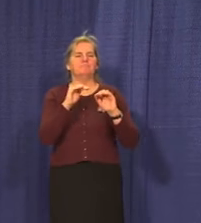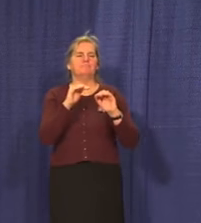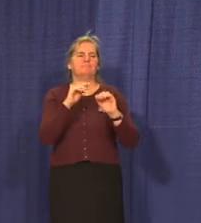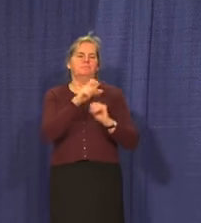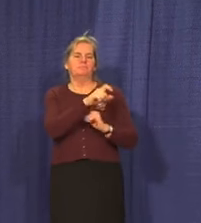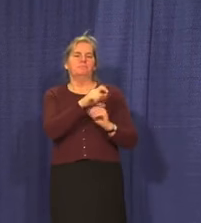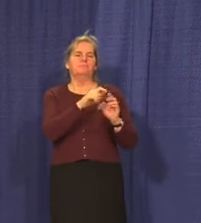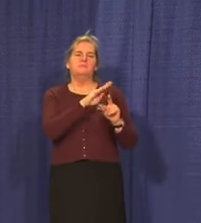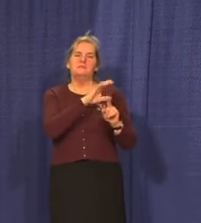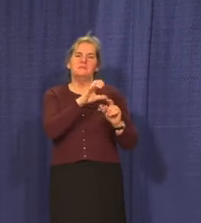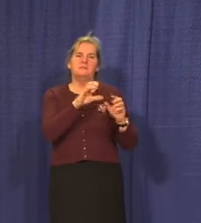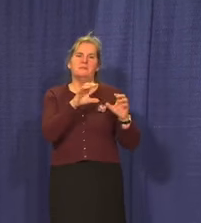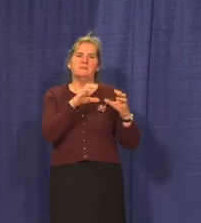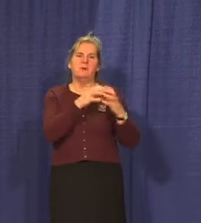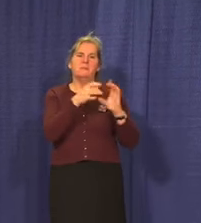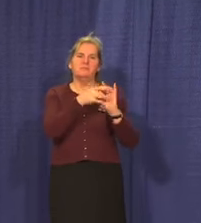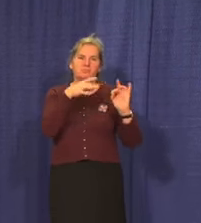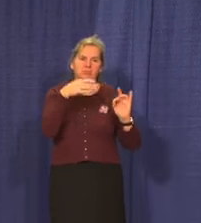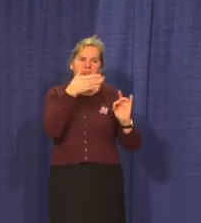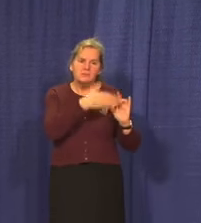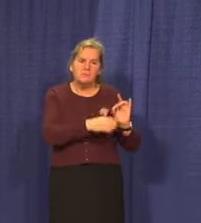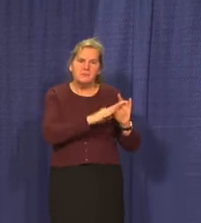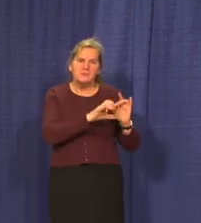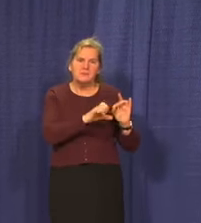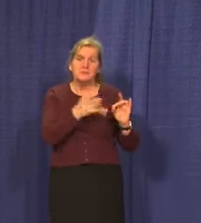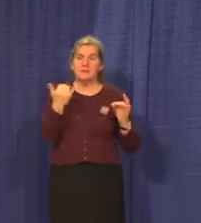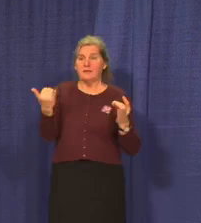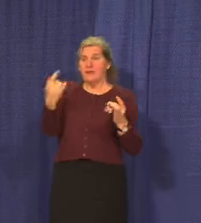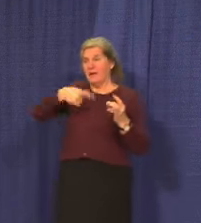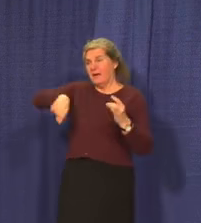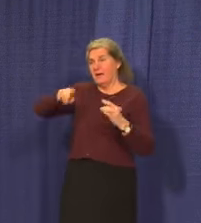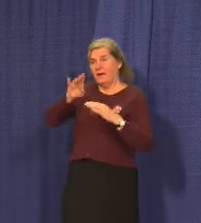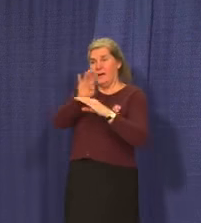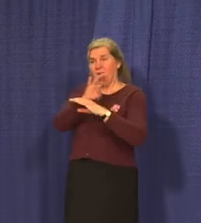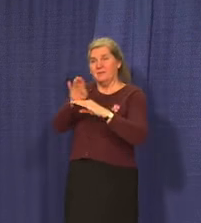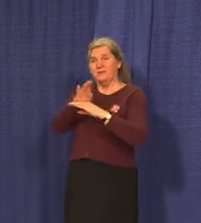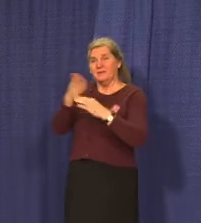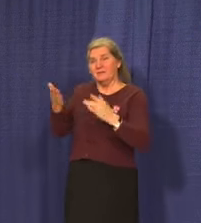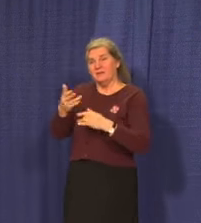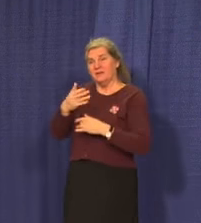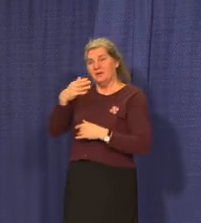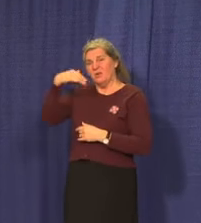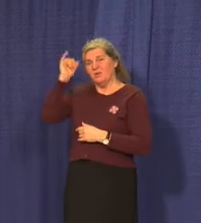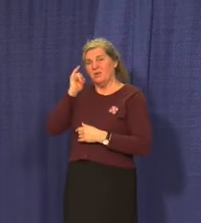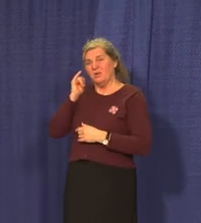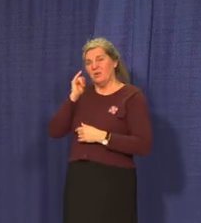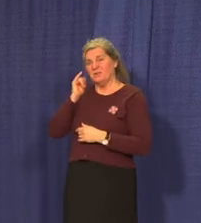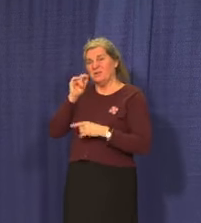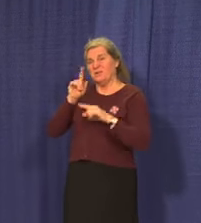EVER, BUSINESSES REALLY ARE RELYING ON YOU. IT IS THE CHRISTMAS SEASON.